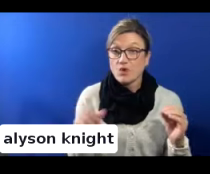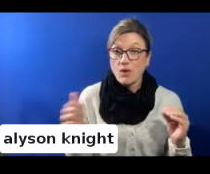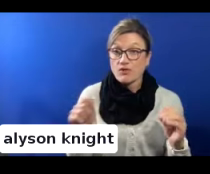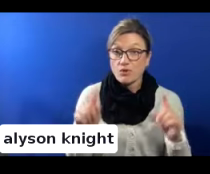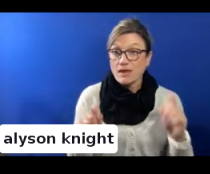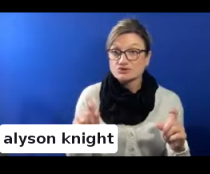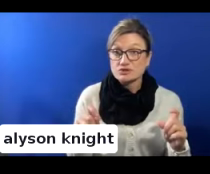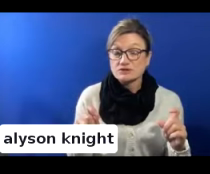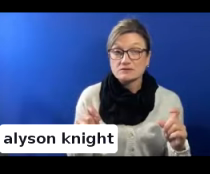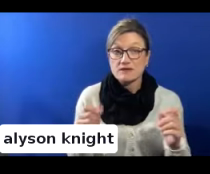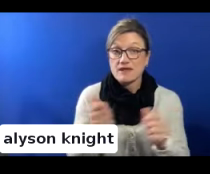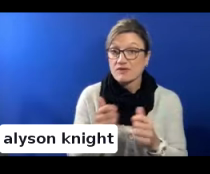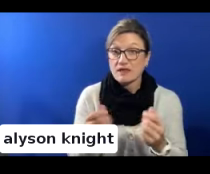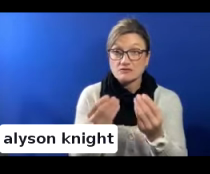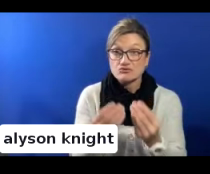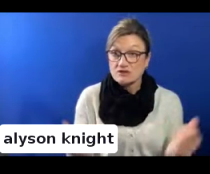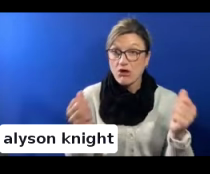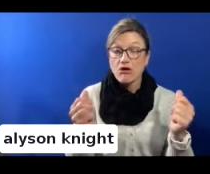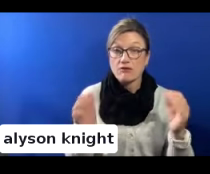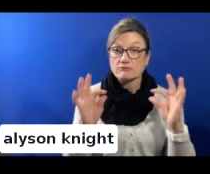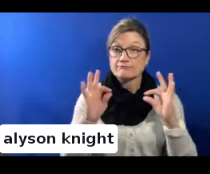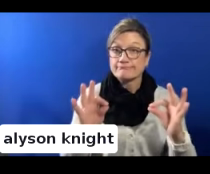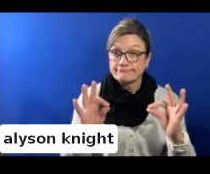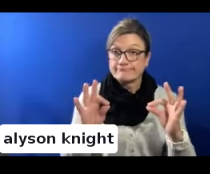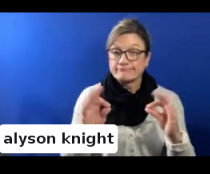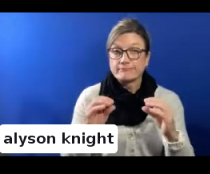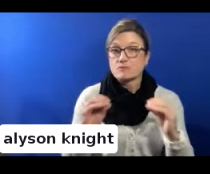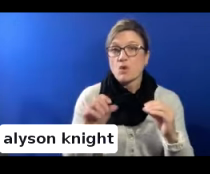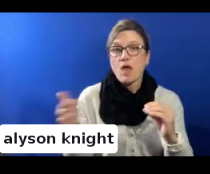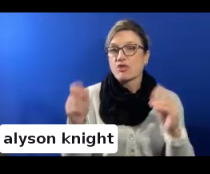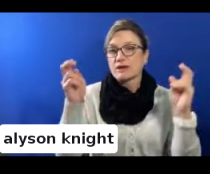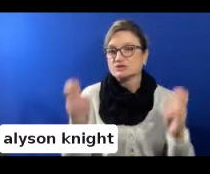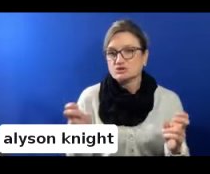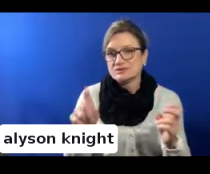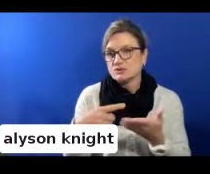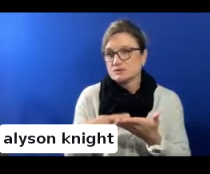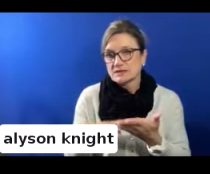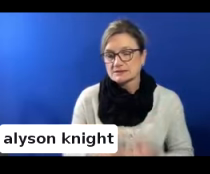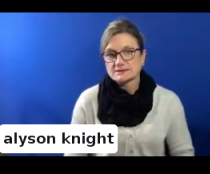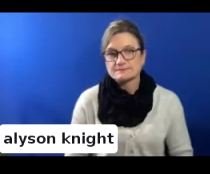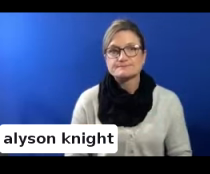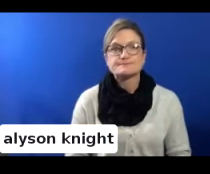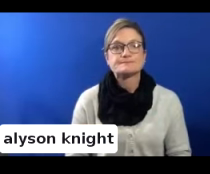everything is resolved, then we would have no issues in issuing a no cost